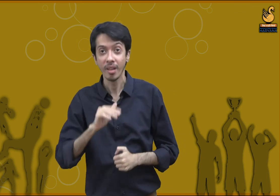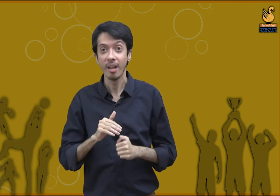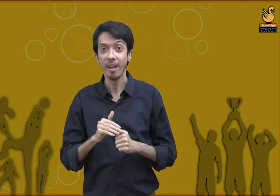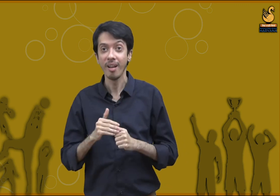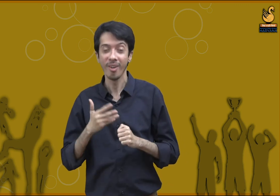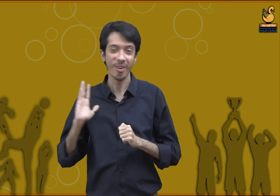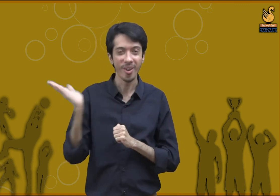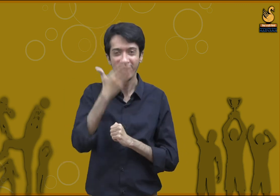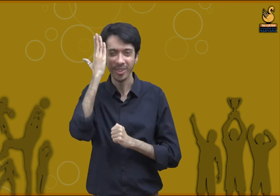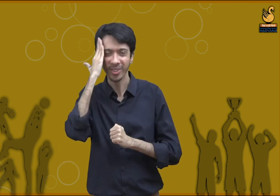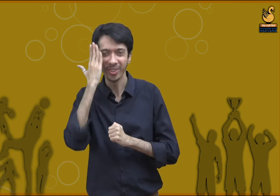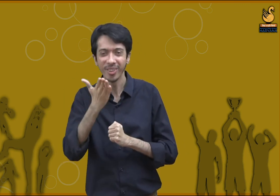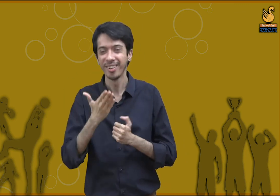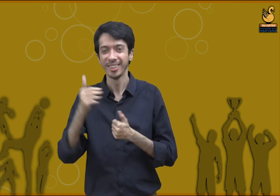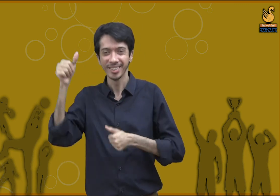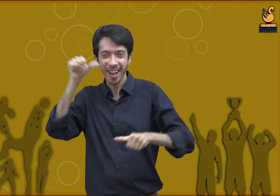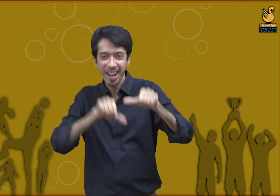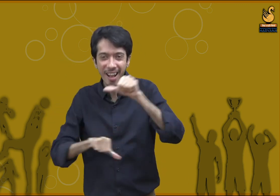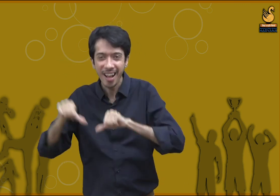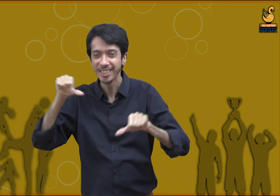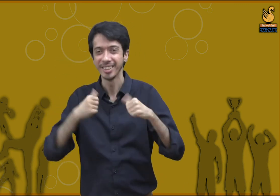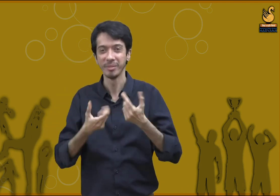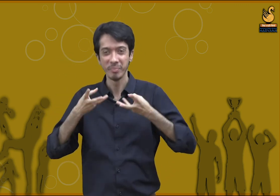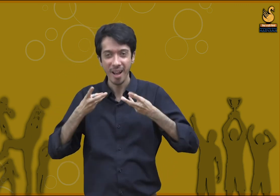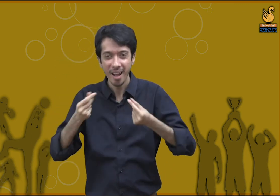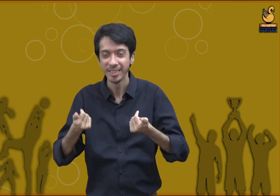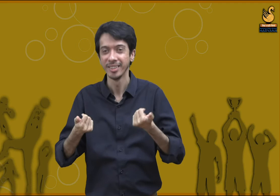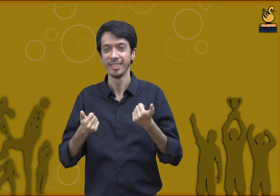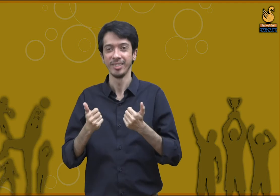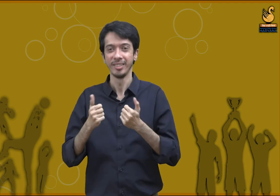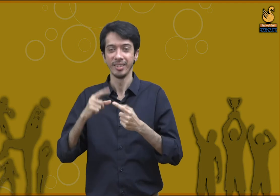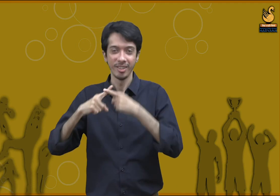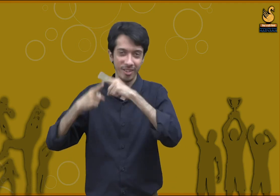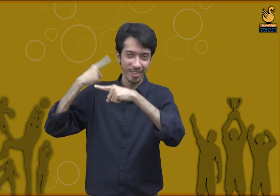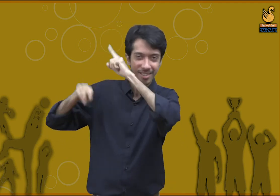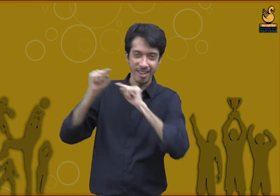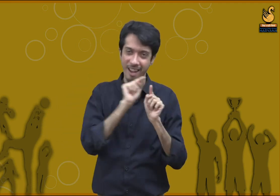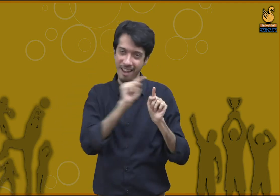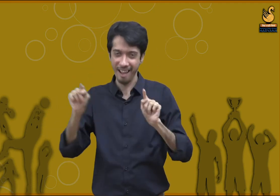As we all know that different subjects are taught in schools like Science, Maths, History